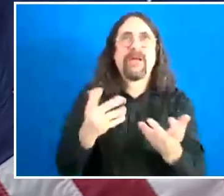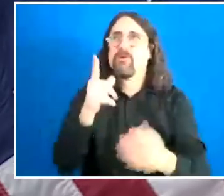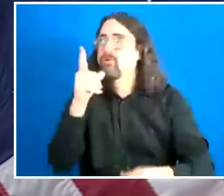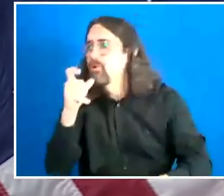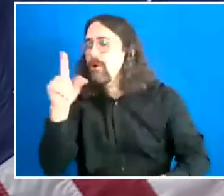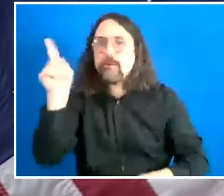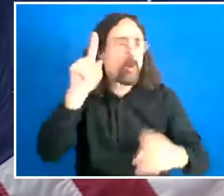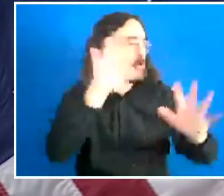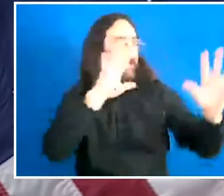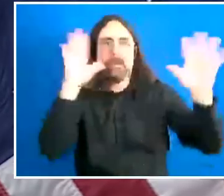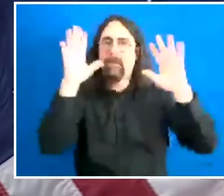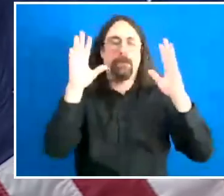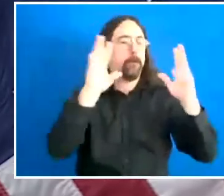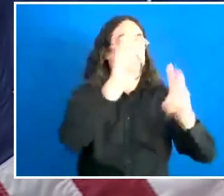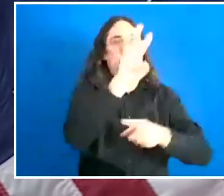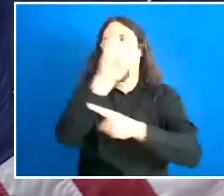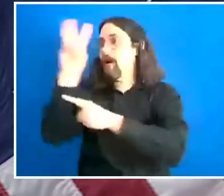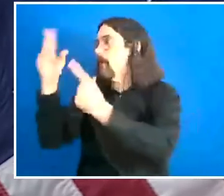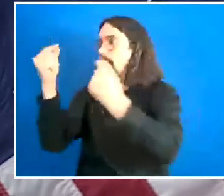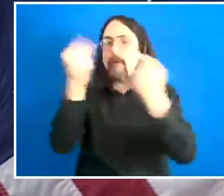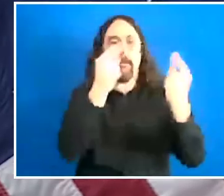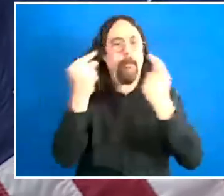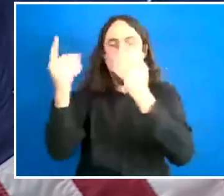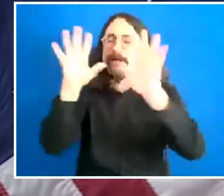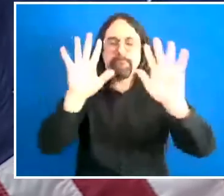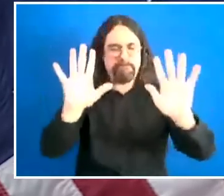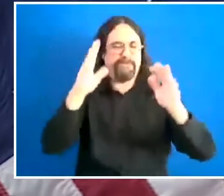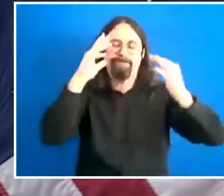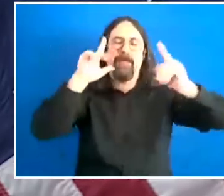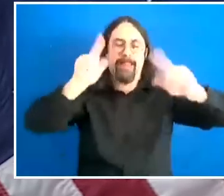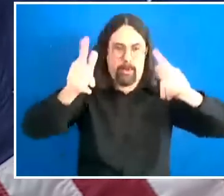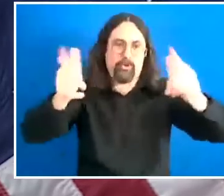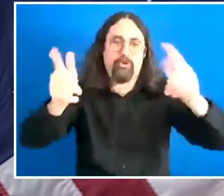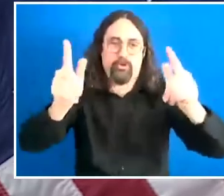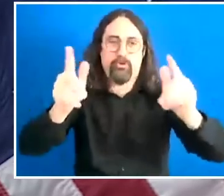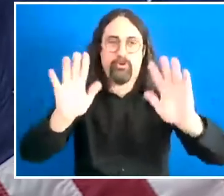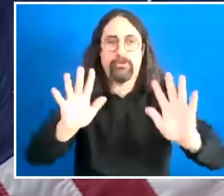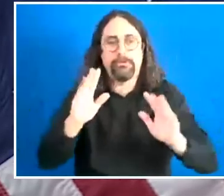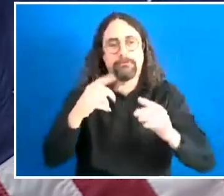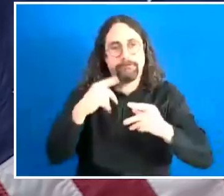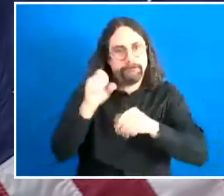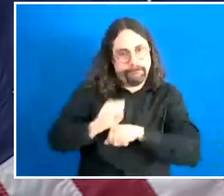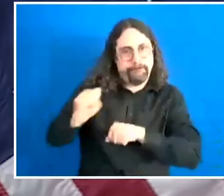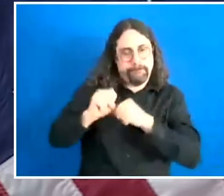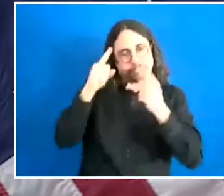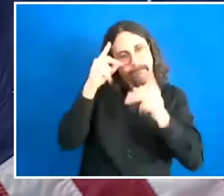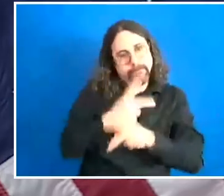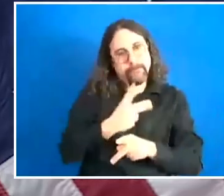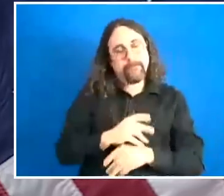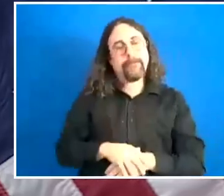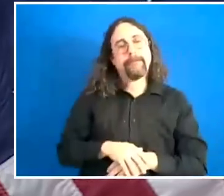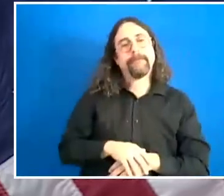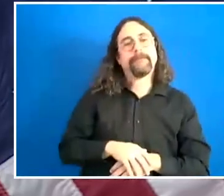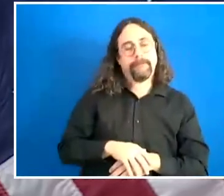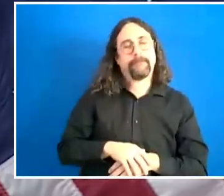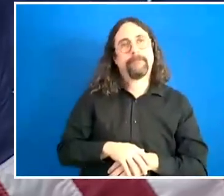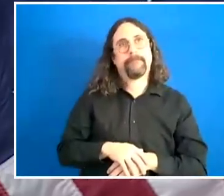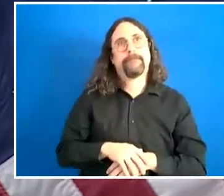TIME IS. THANK YOU, RICHARD. SO GLORIA, TO YOUR OTHER QUESTION. OKAY.